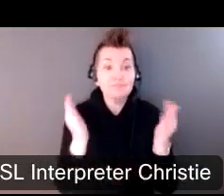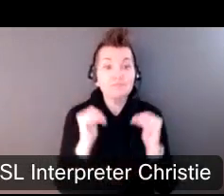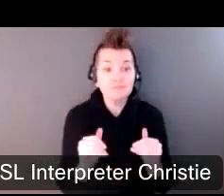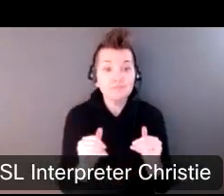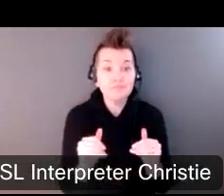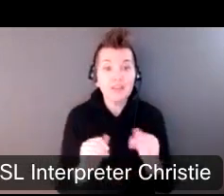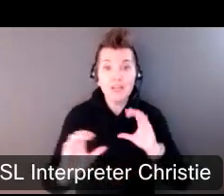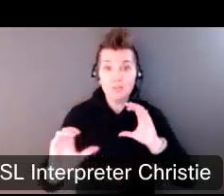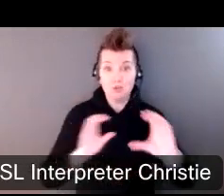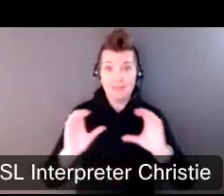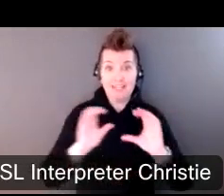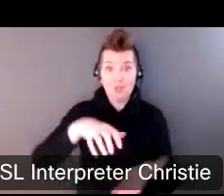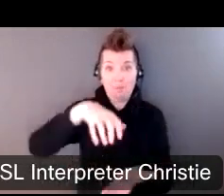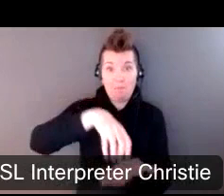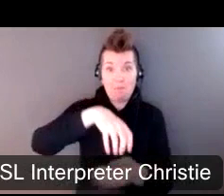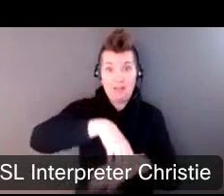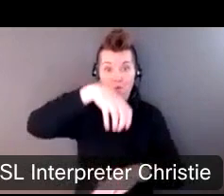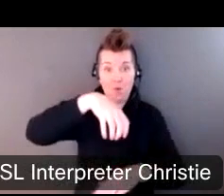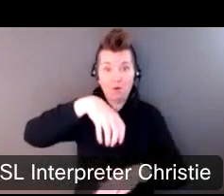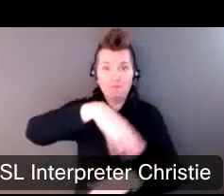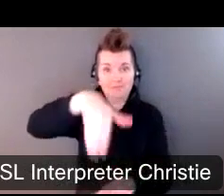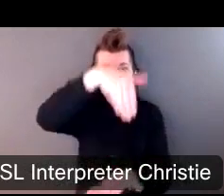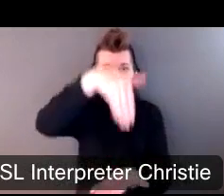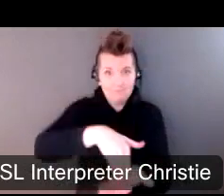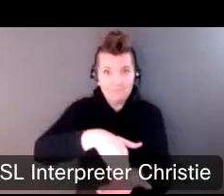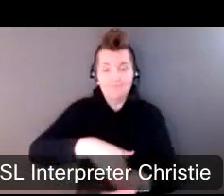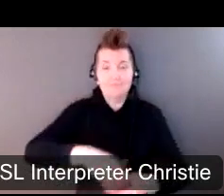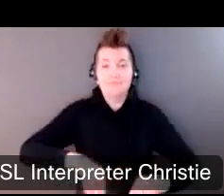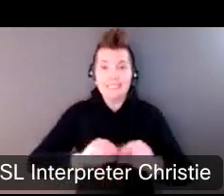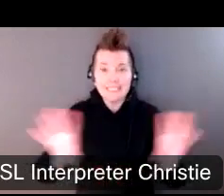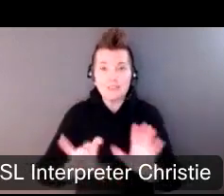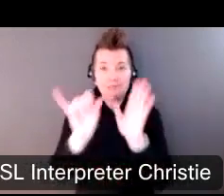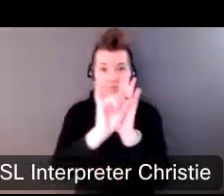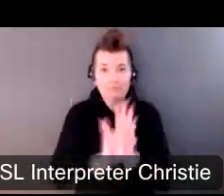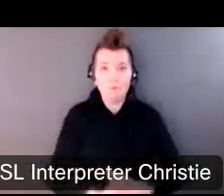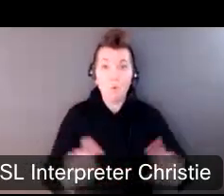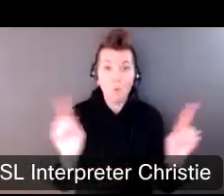with clear information on closures and disruptions were also identified.